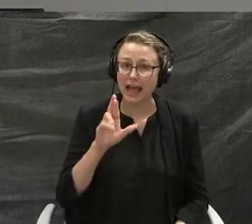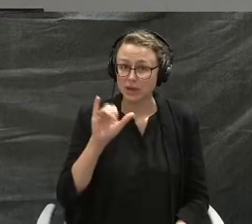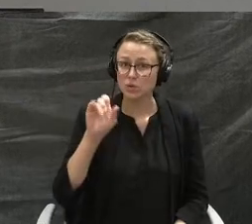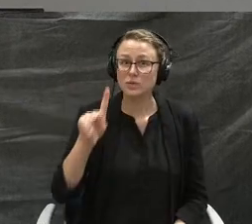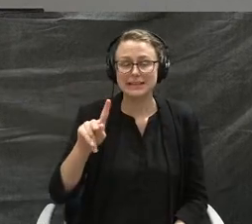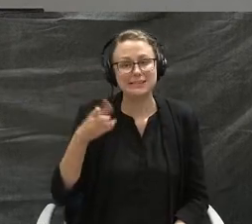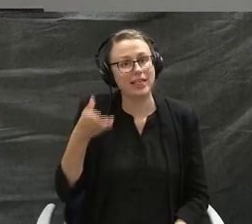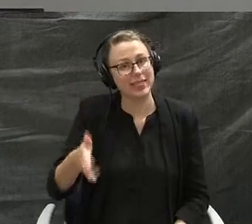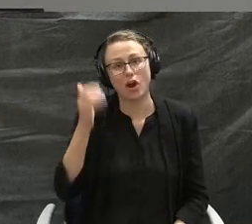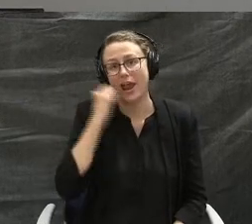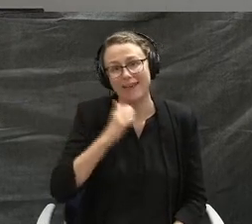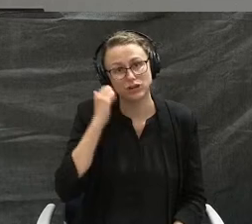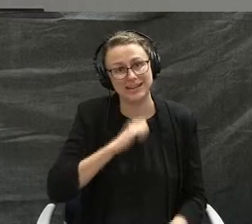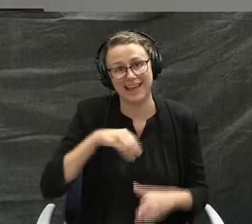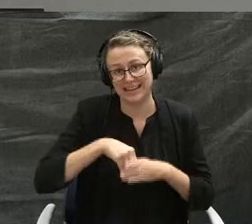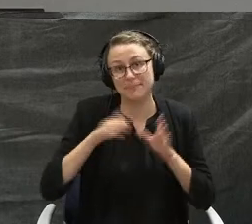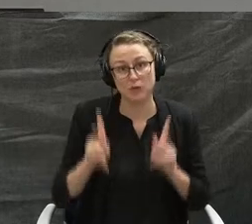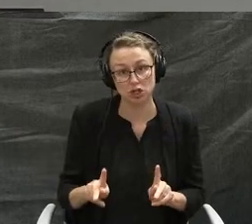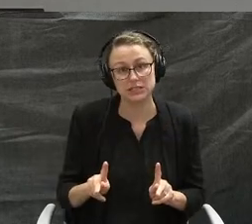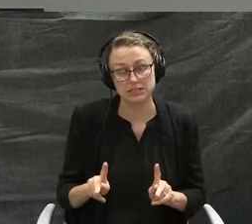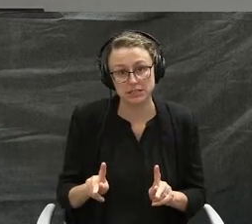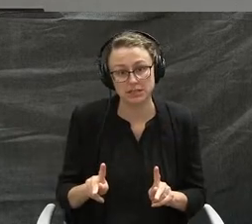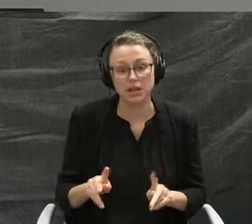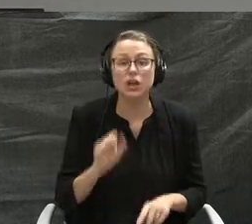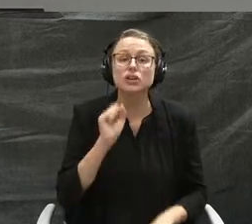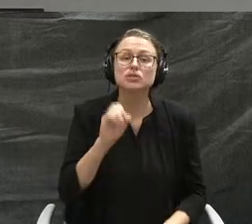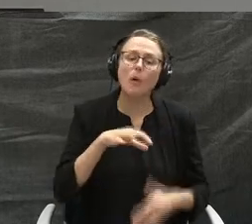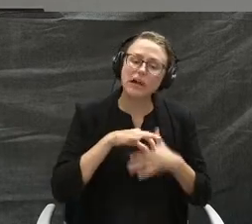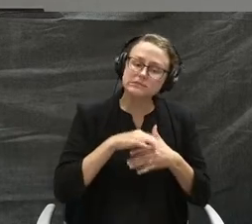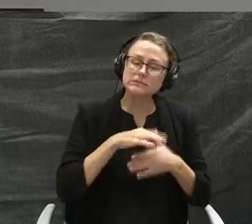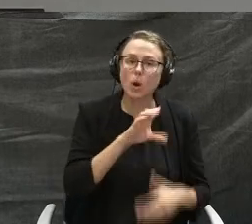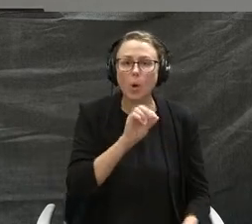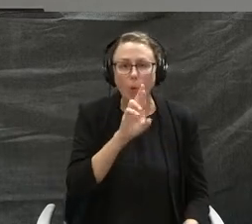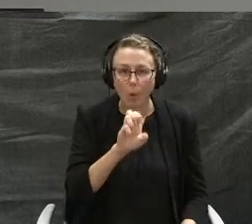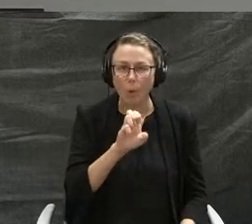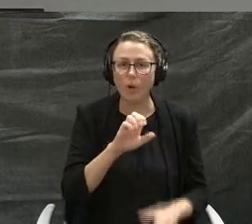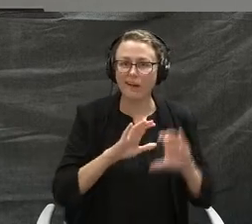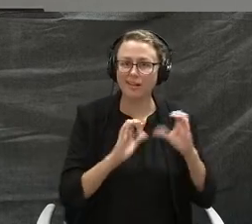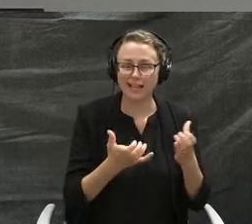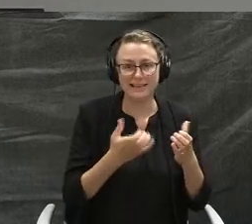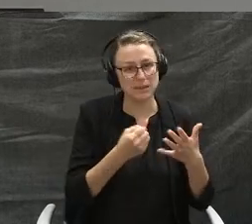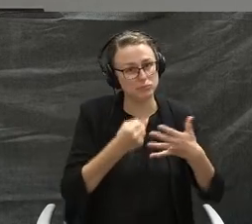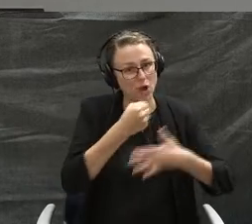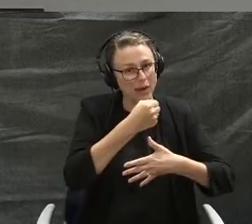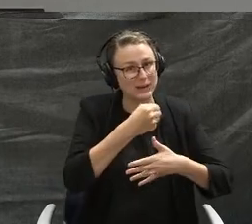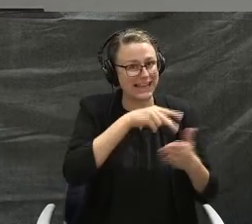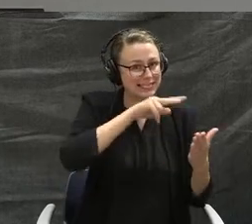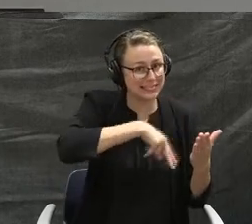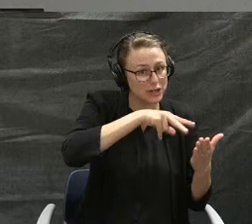And so in our core classes, the priority be given again to literacy and math. And then science would be added for four